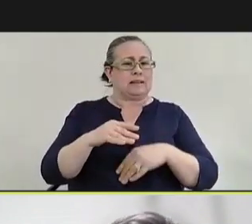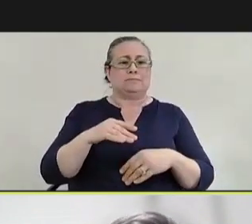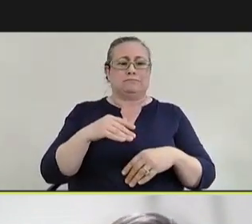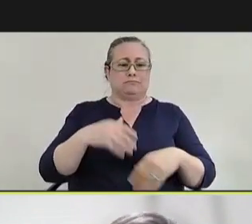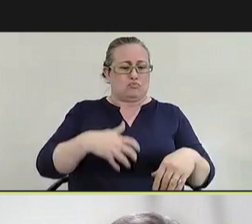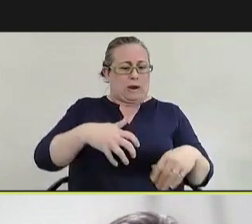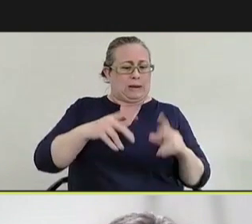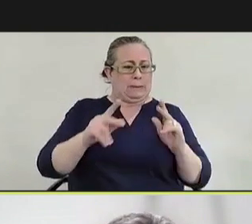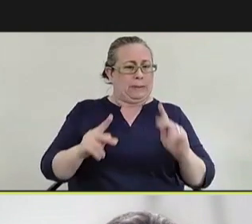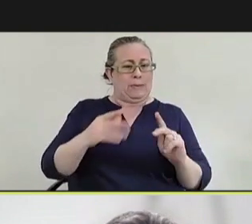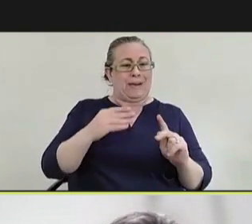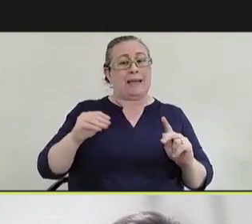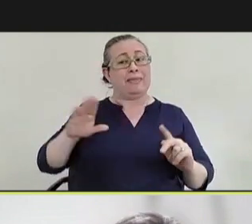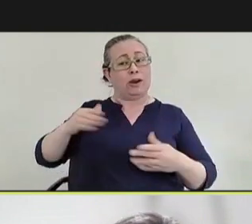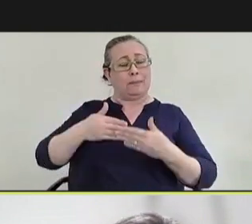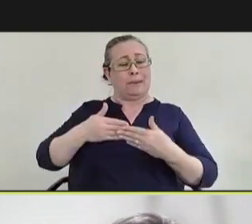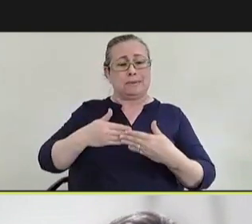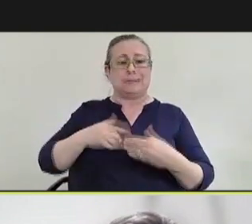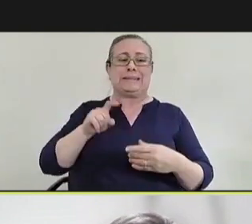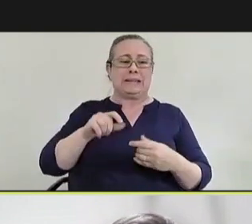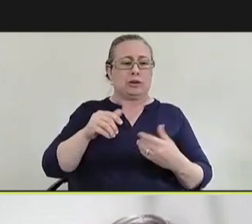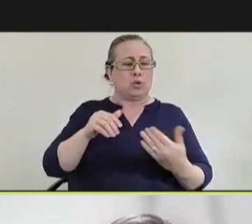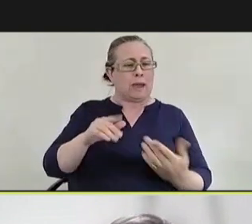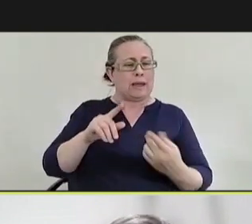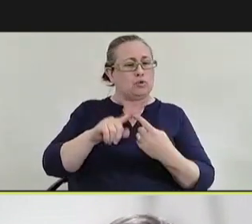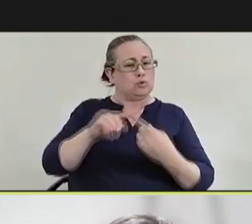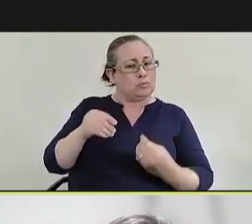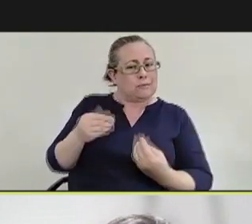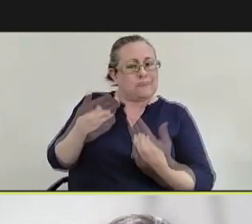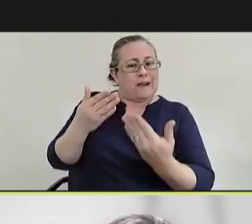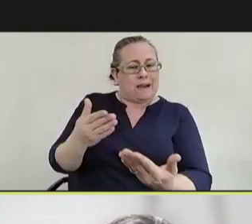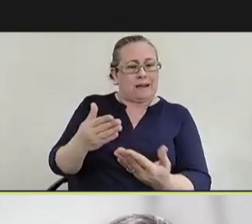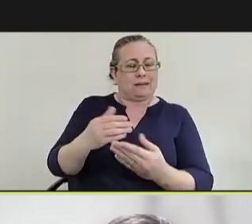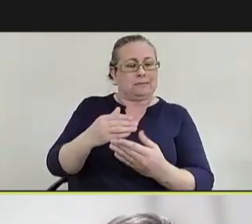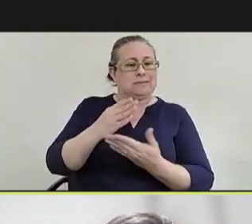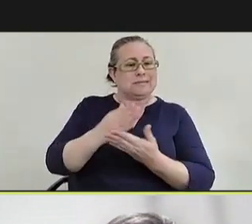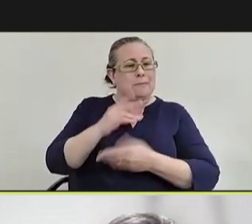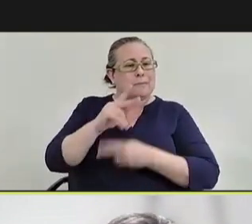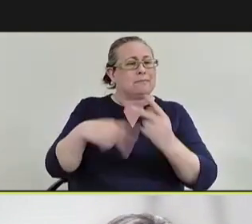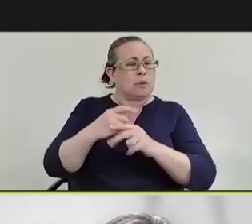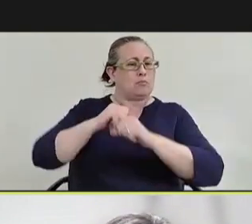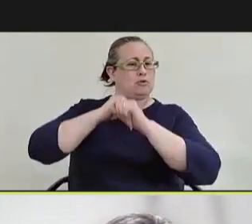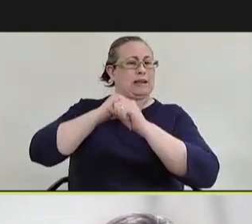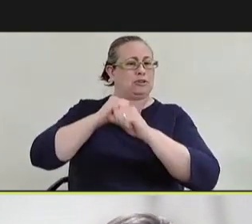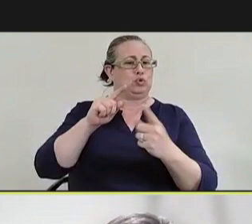and that we need a way to provide some kind of protection to this very special population.